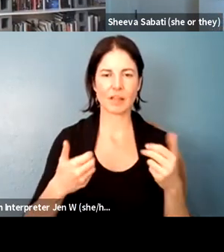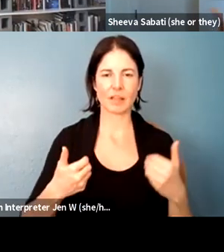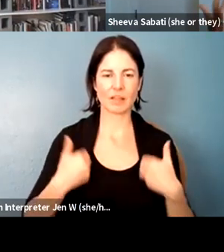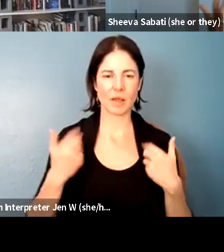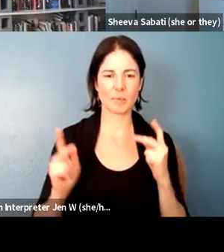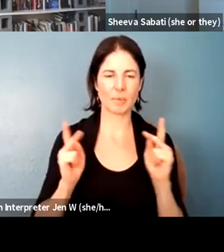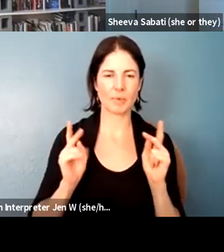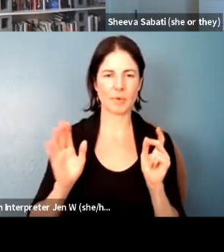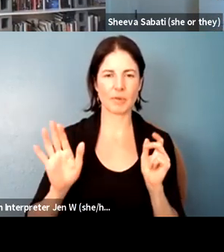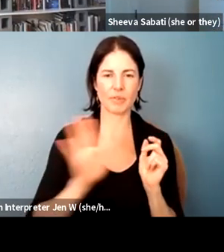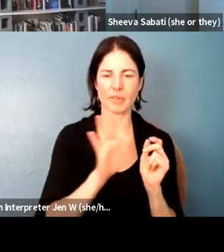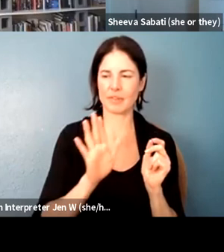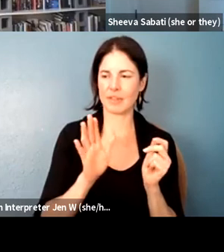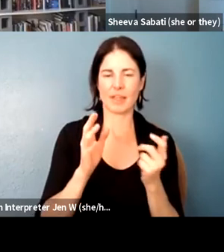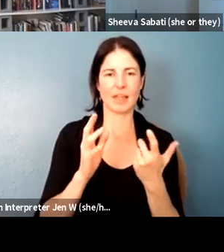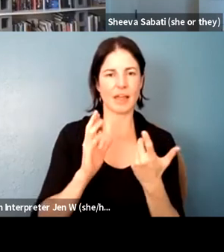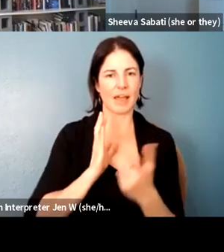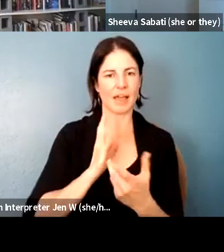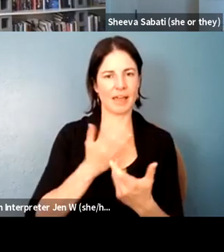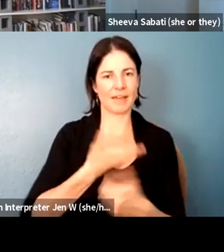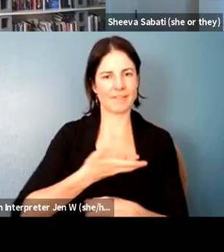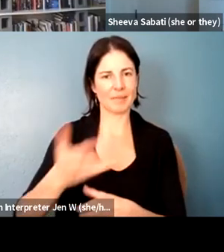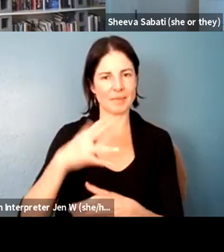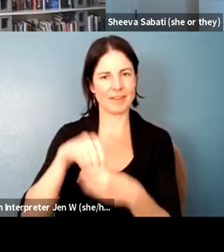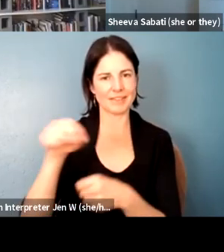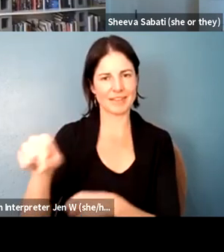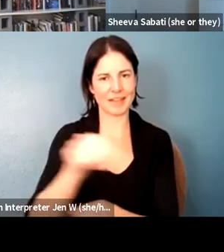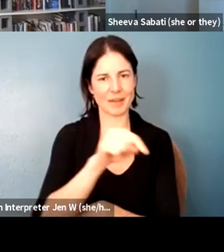you know, invite me into is an as a reminder of of that being